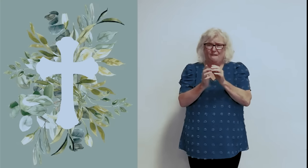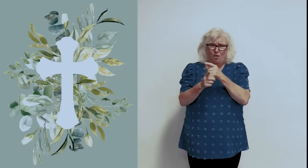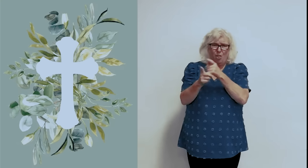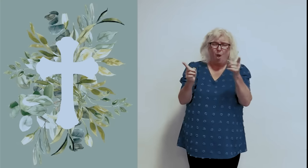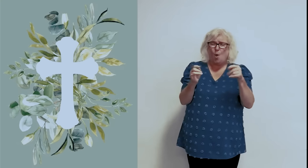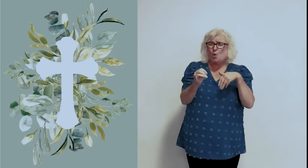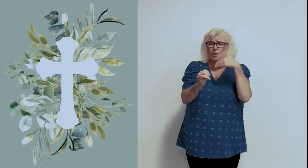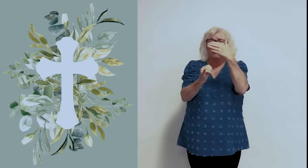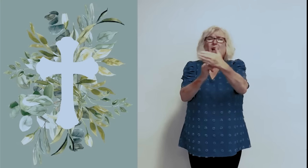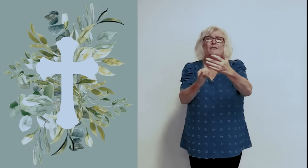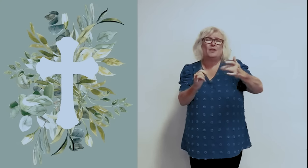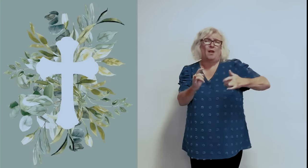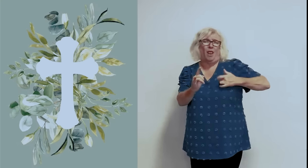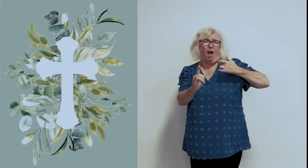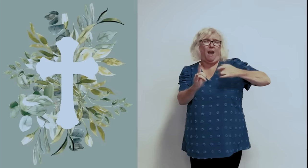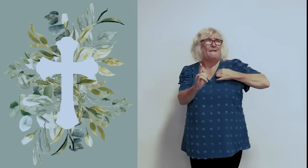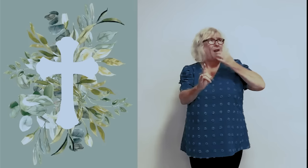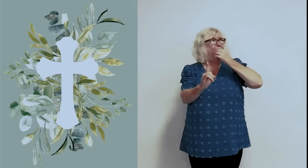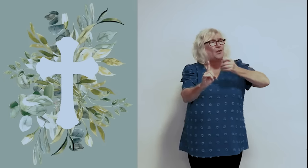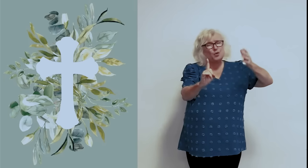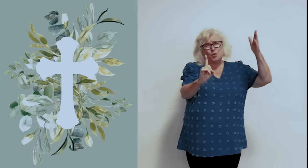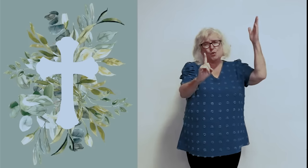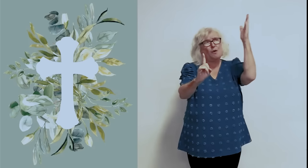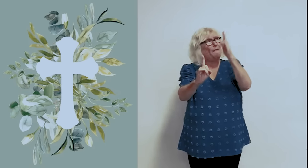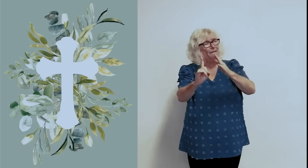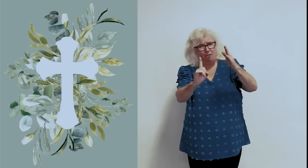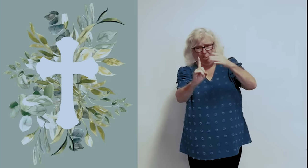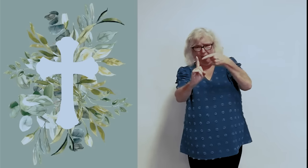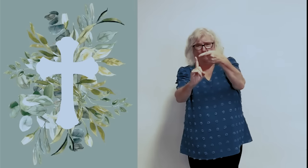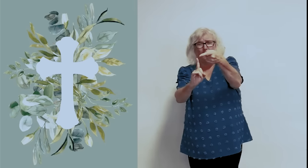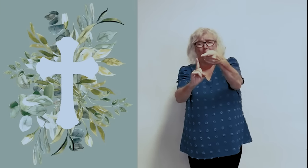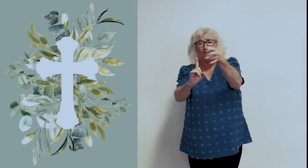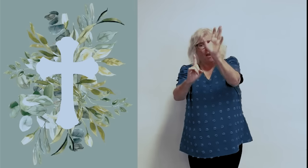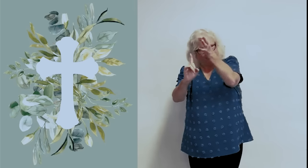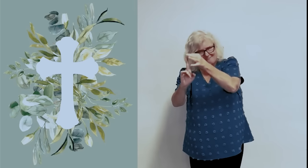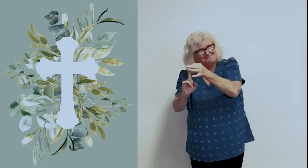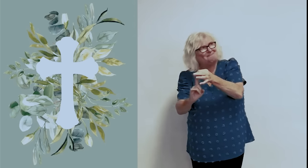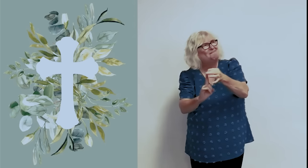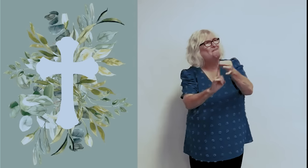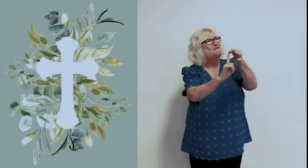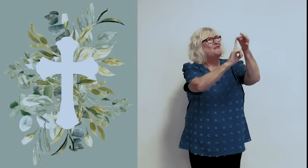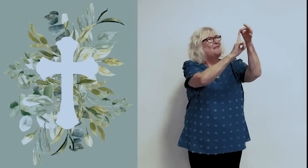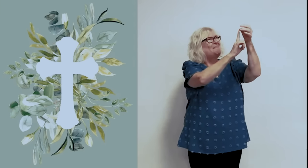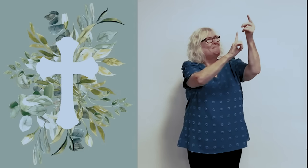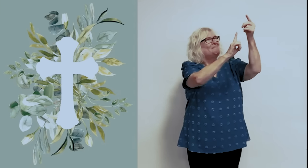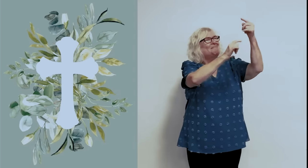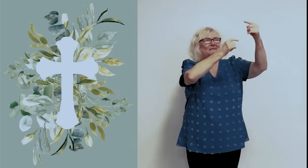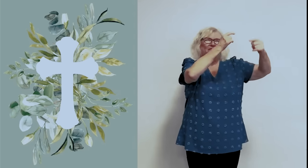We pray for those who are nearing the end of their earthly life. Be close to them, Lord,